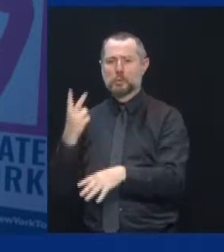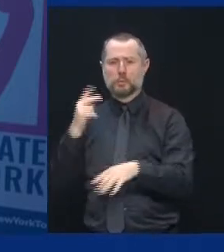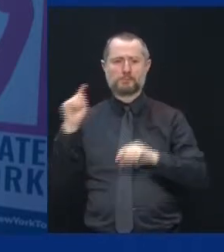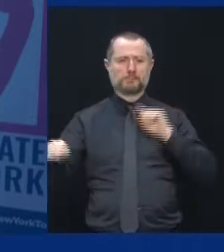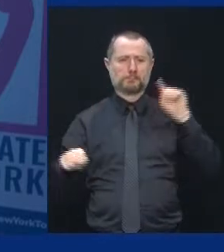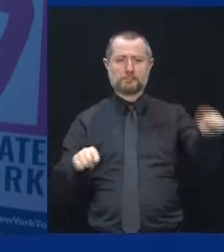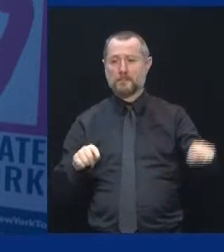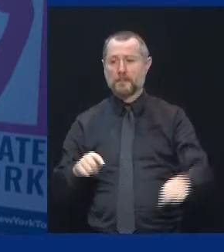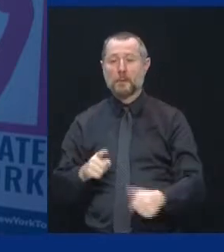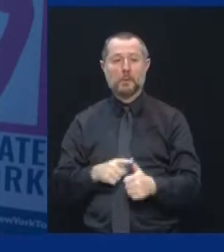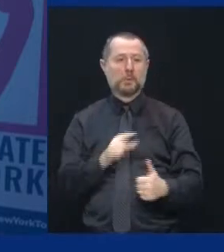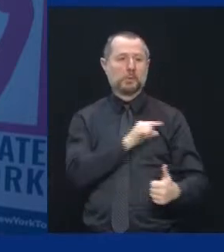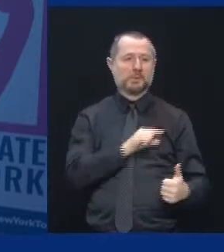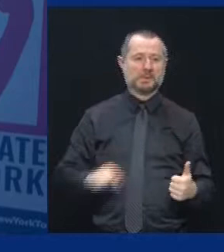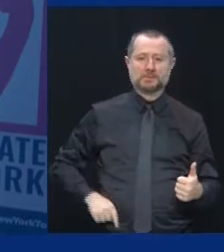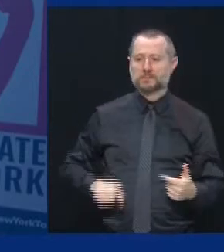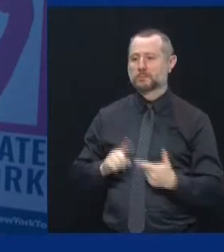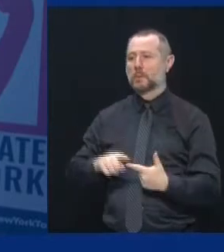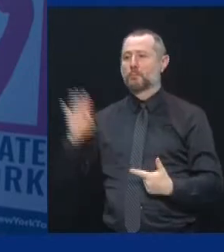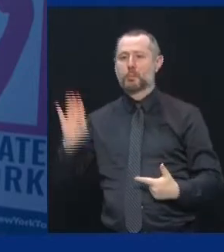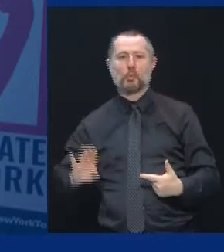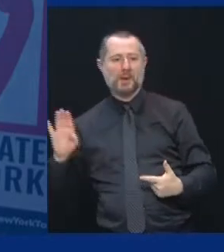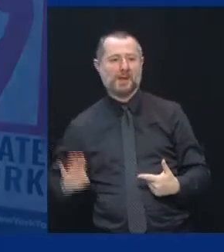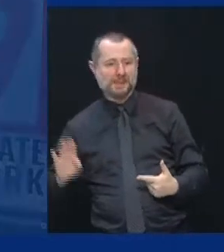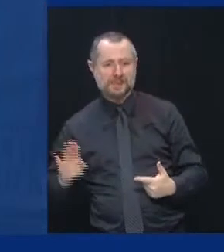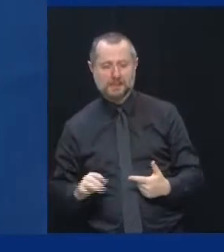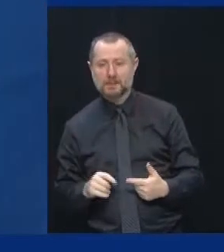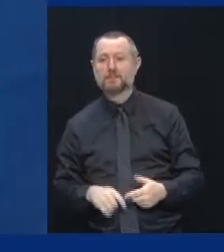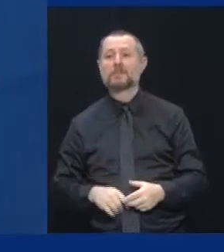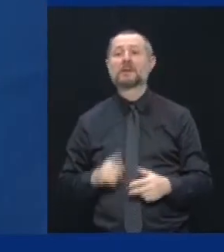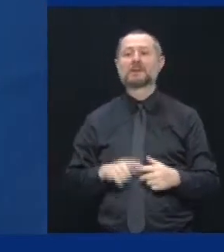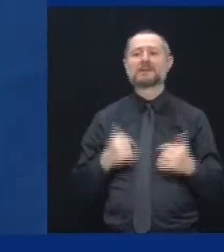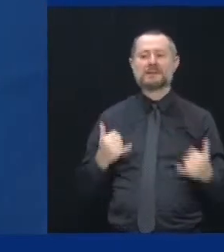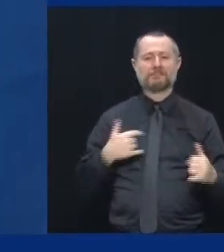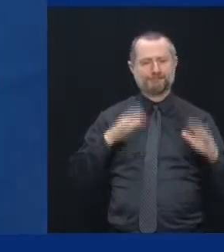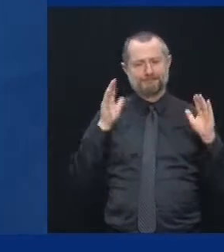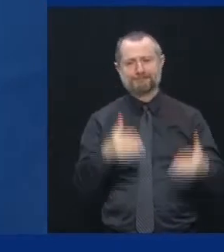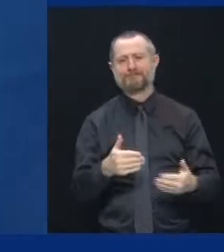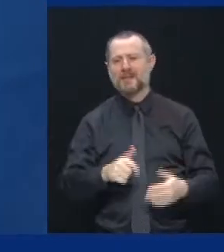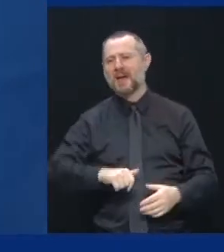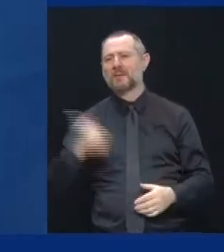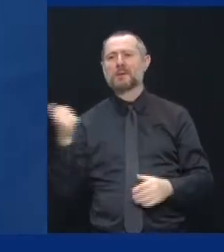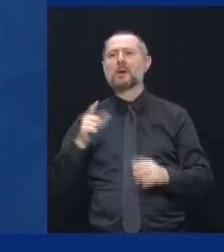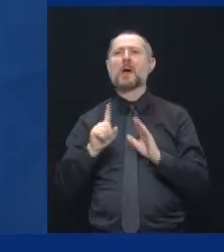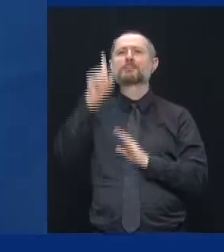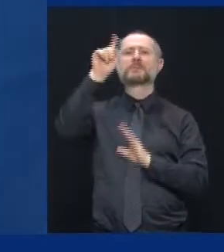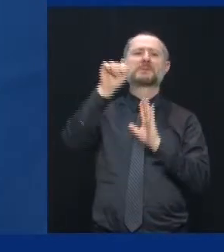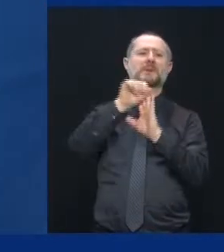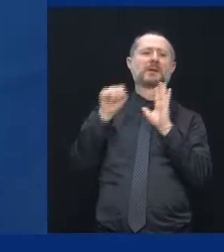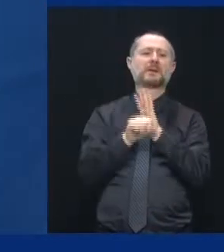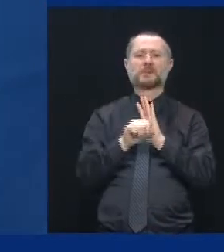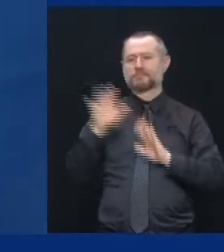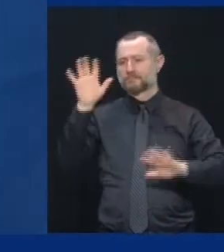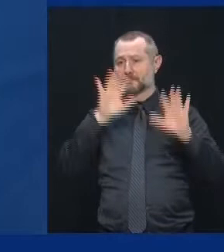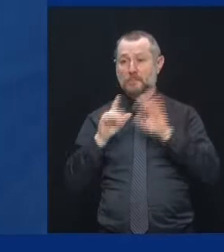VULNERABLE COMMUNITIES. WE'RE PLEASED AND HAPPY TO ANNOUNCE TWO MASS VACCINATION SITES IN TWO VULNERABLE COMMUNITIES. ONE INCLUDES ONE IN BROOKLYN.